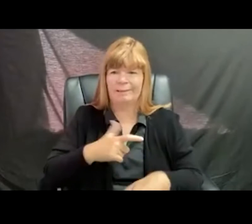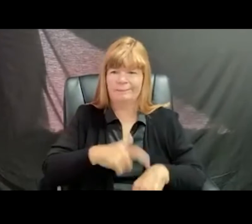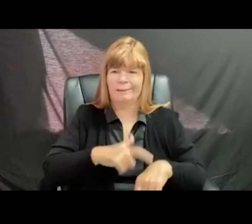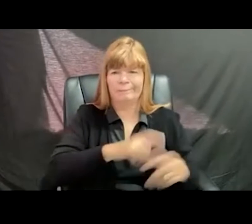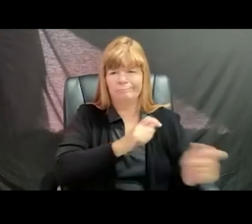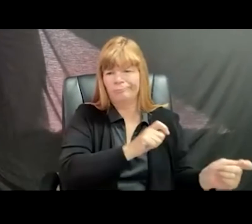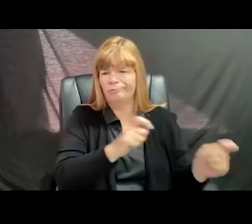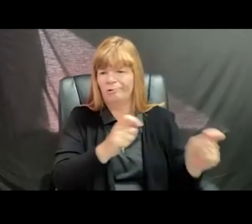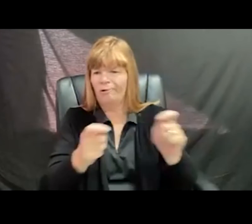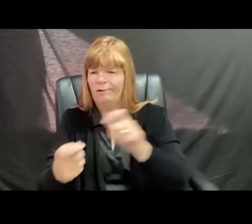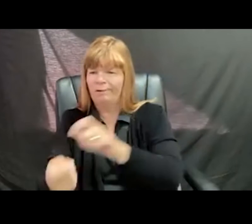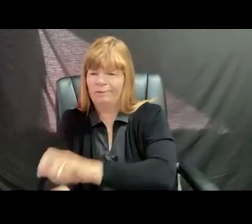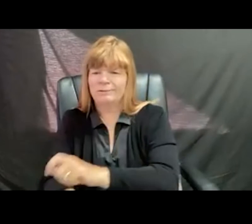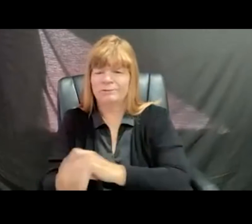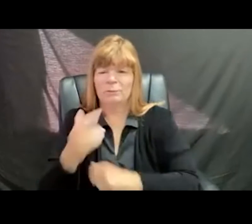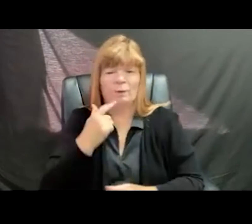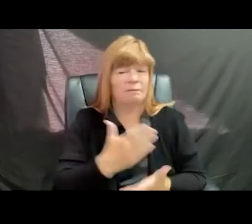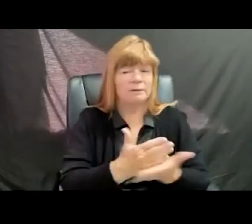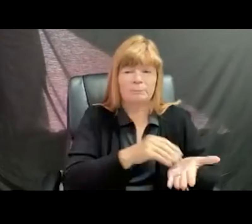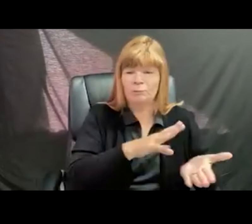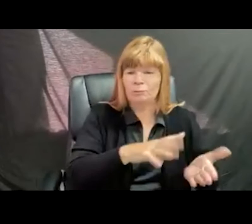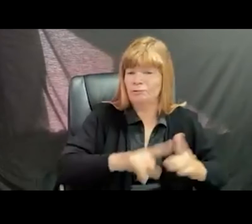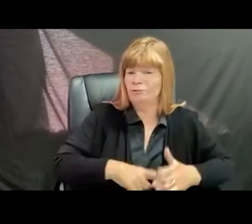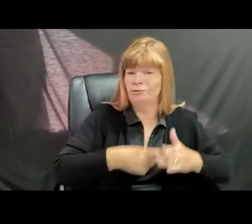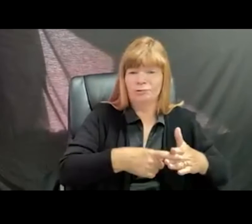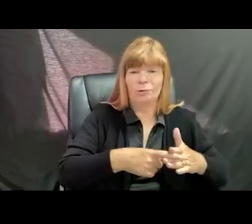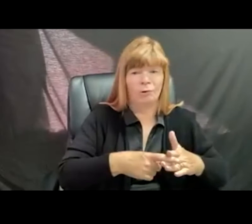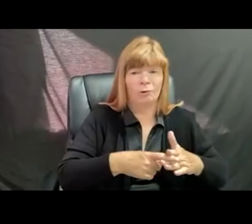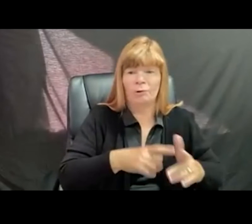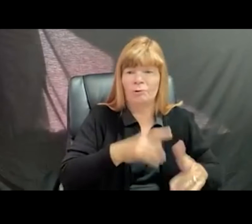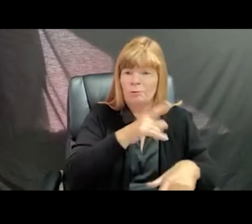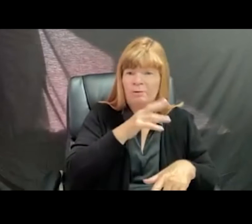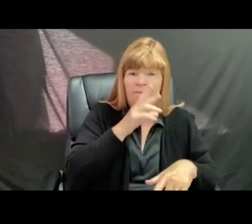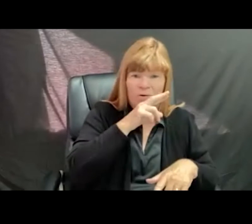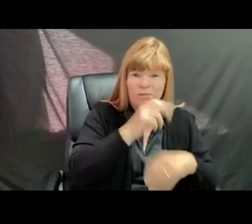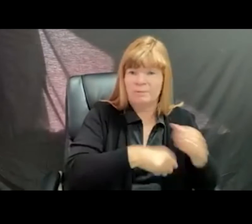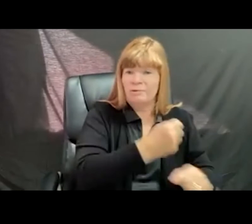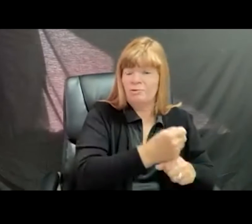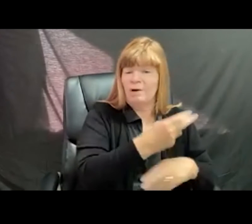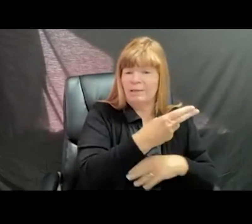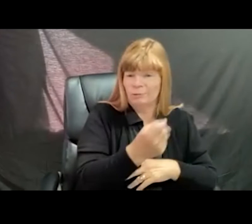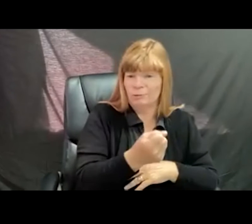we have students start as early as their freshman year in high school I would say there's a few that